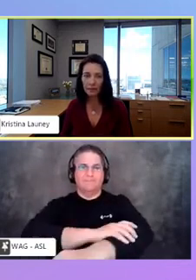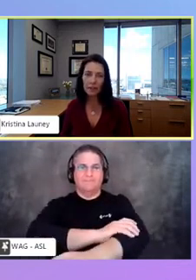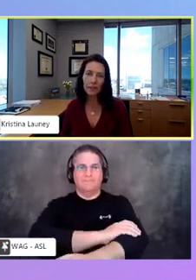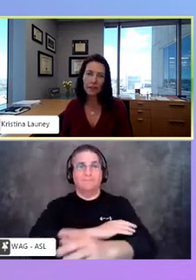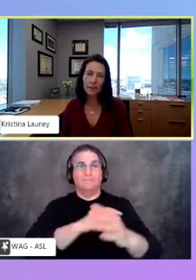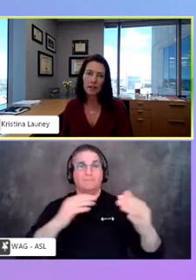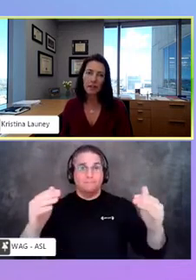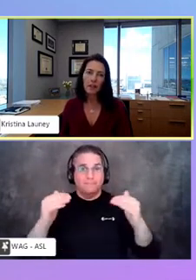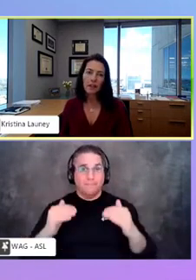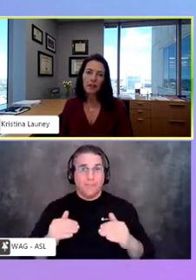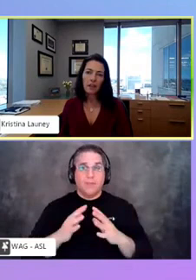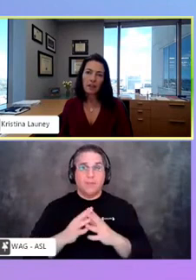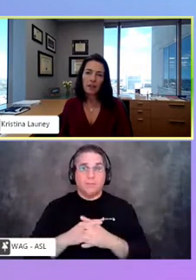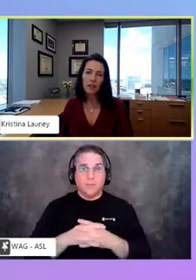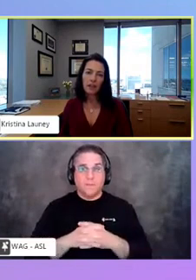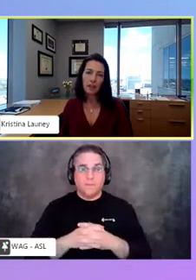a state law claim.